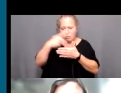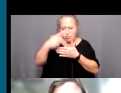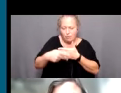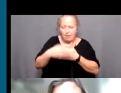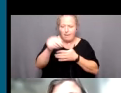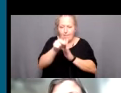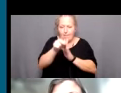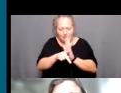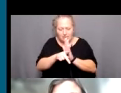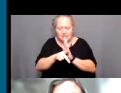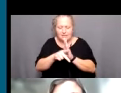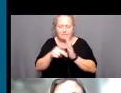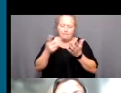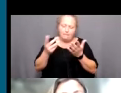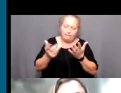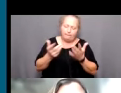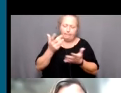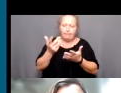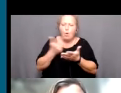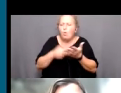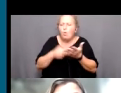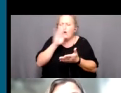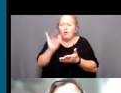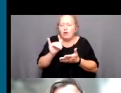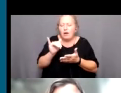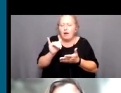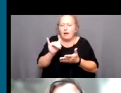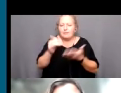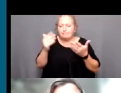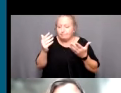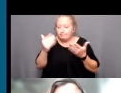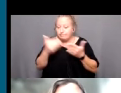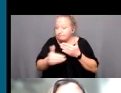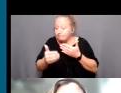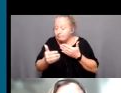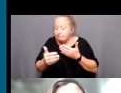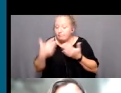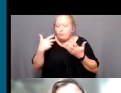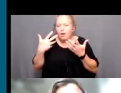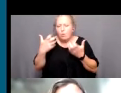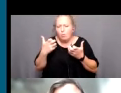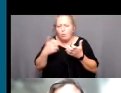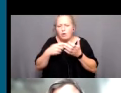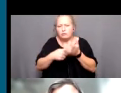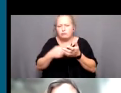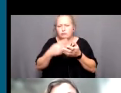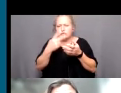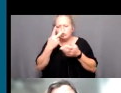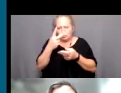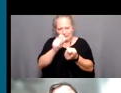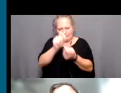we design in our programs and policies. So what does this look like in practice? And I want to cover two